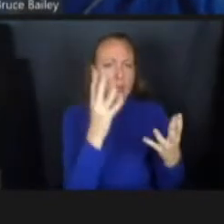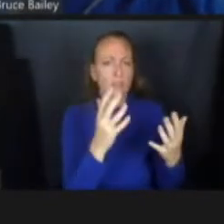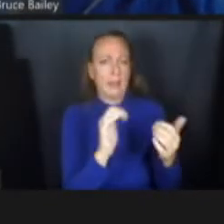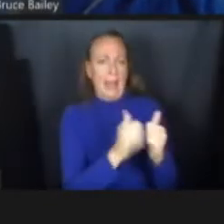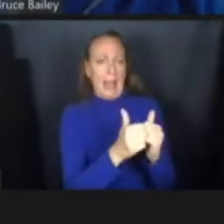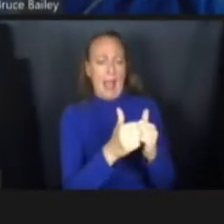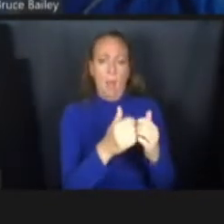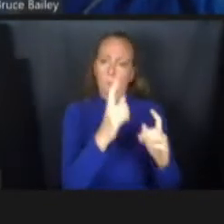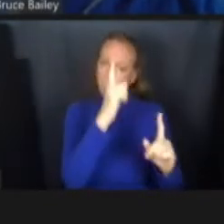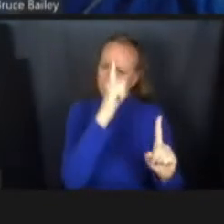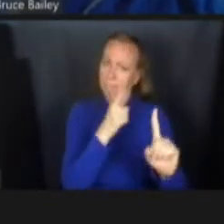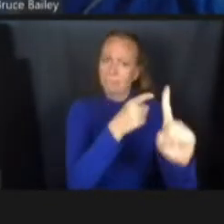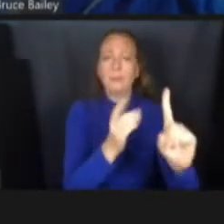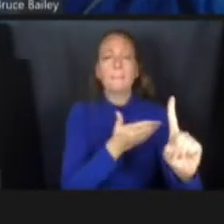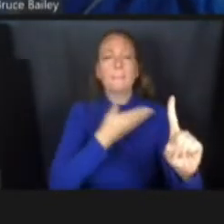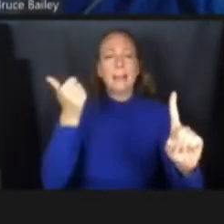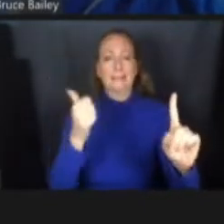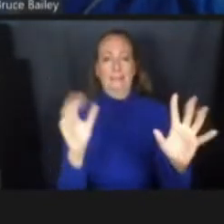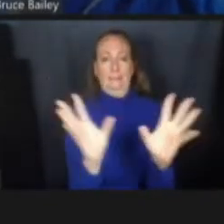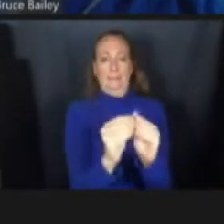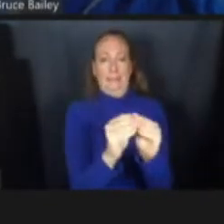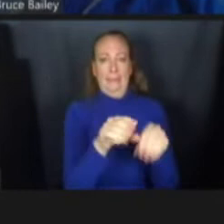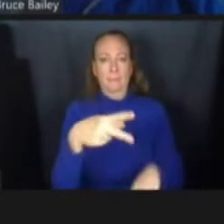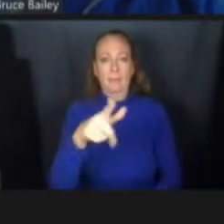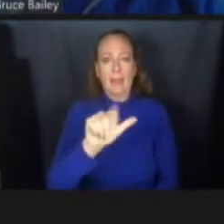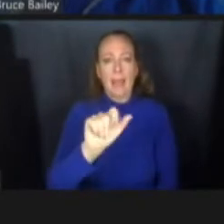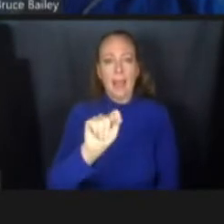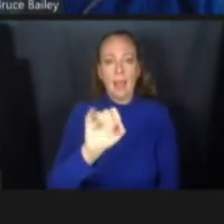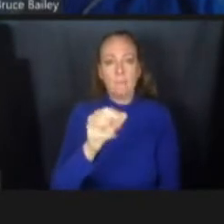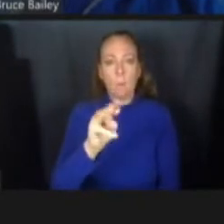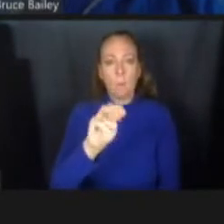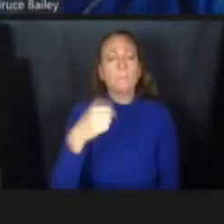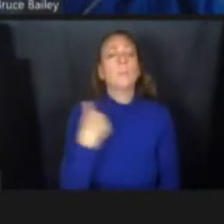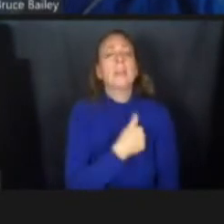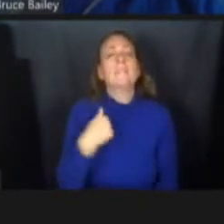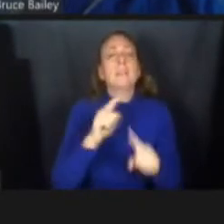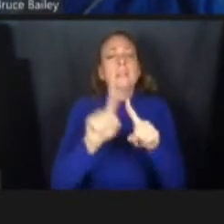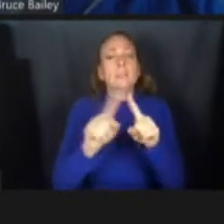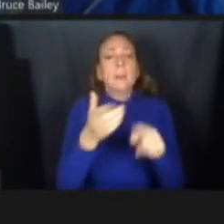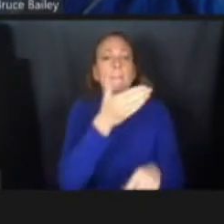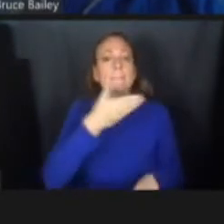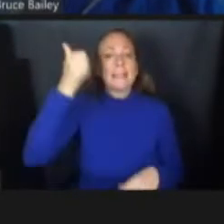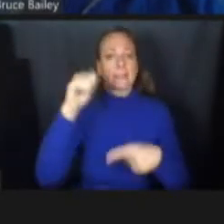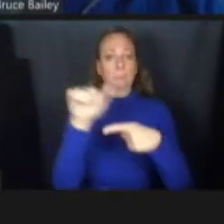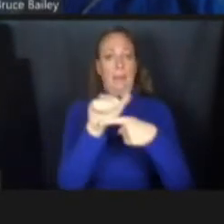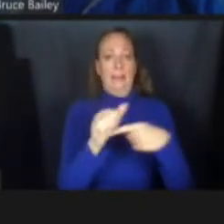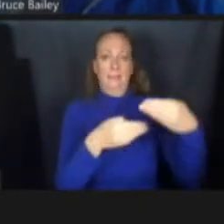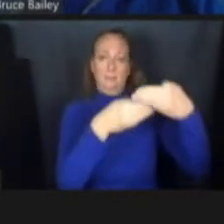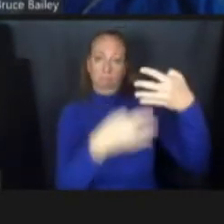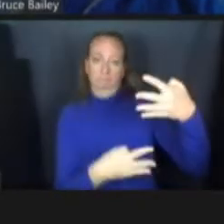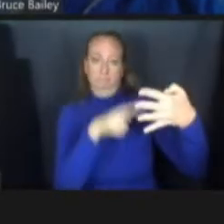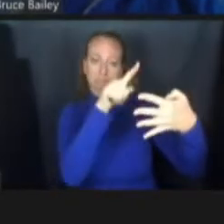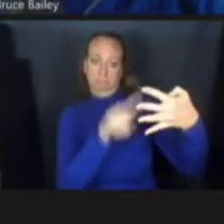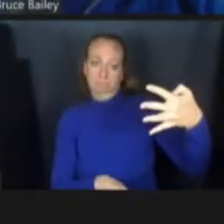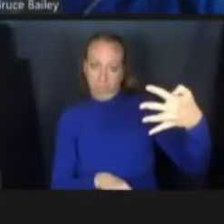The following best practices are helpful for everyone, as we continue using virtual meeting platforms in our daily work practices.